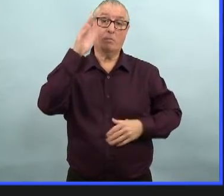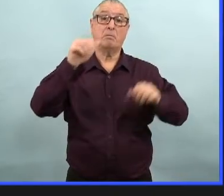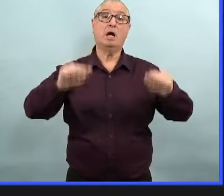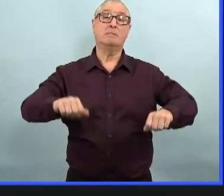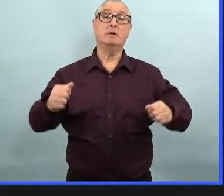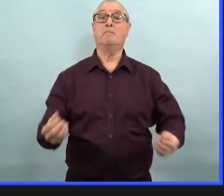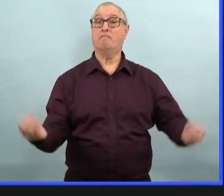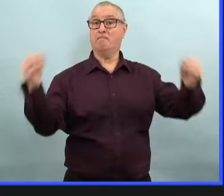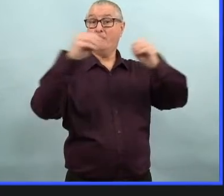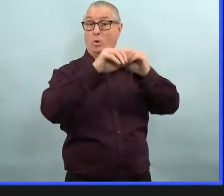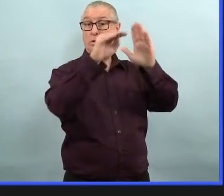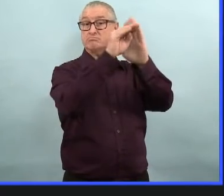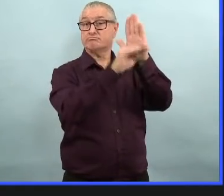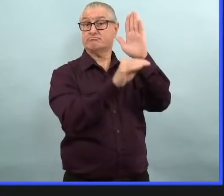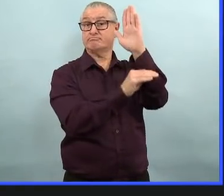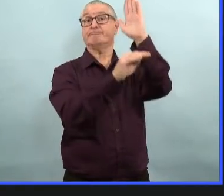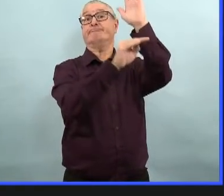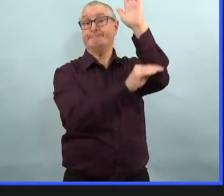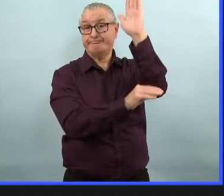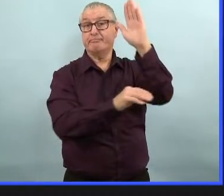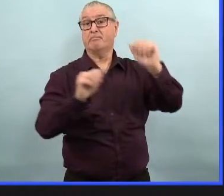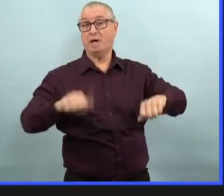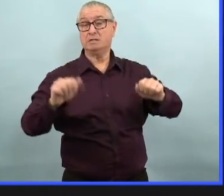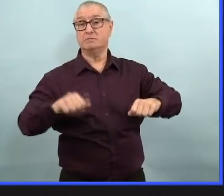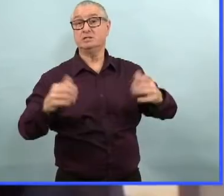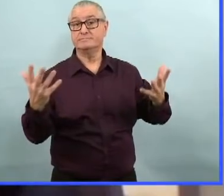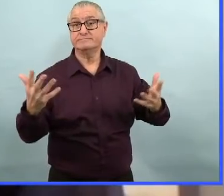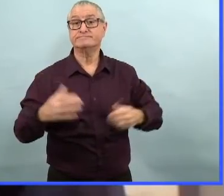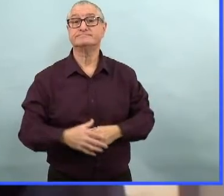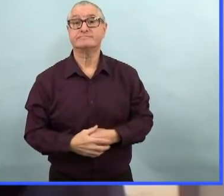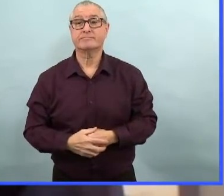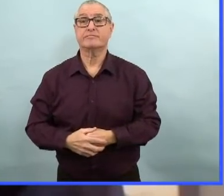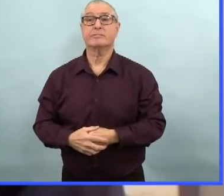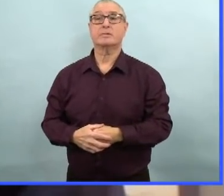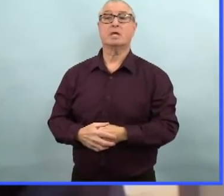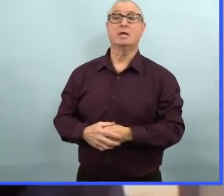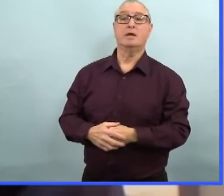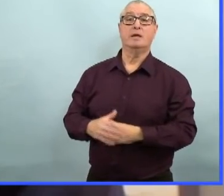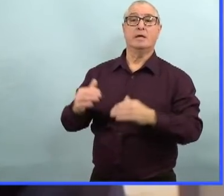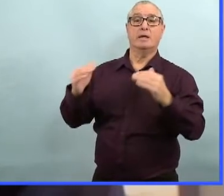doctor roostens michelle from ctv what is the best metric for people to watch